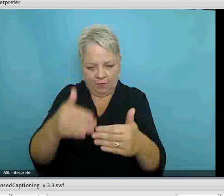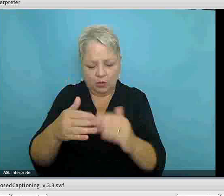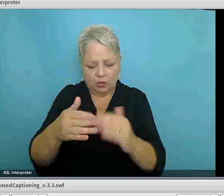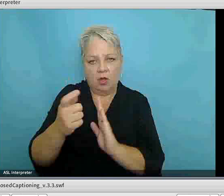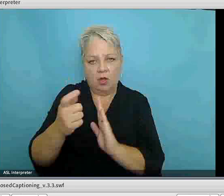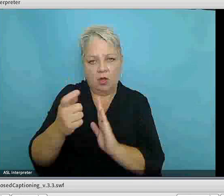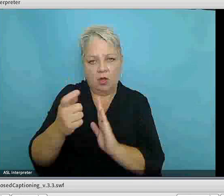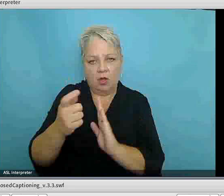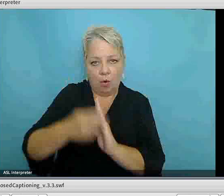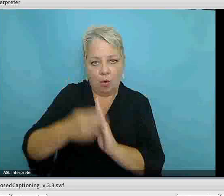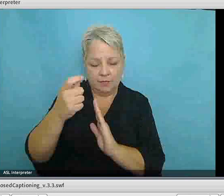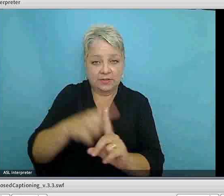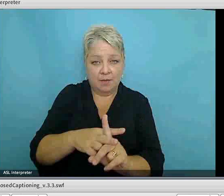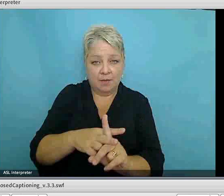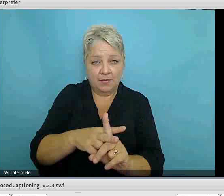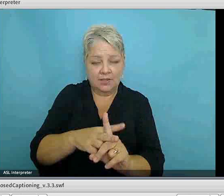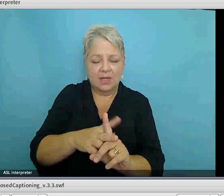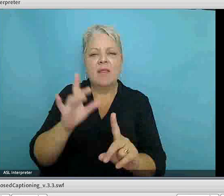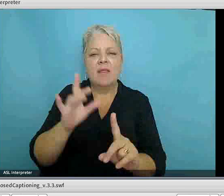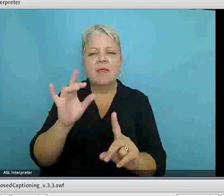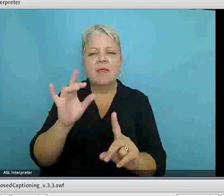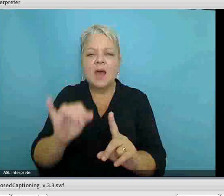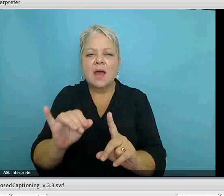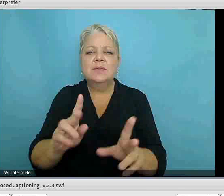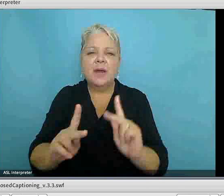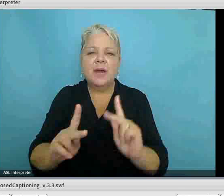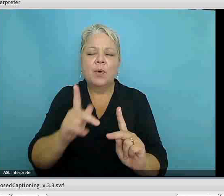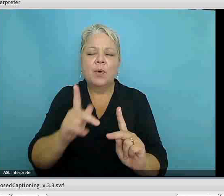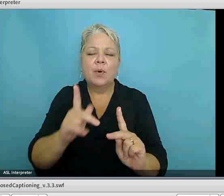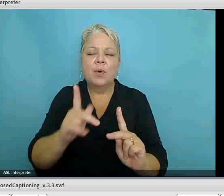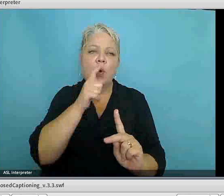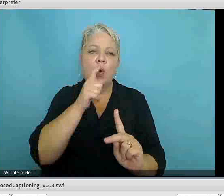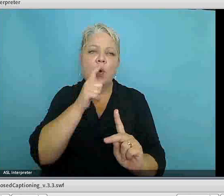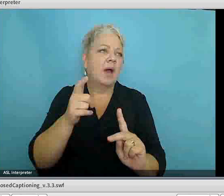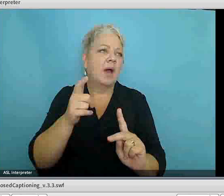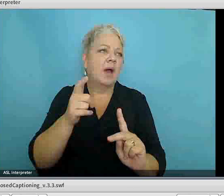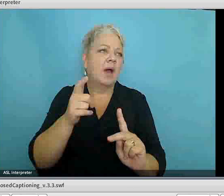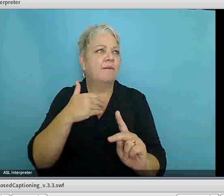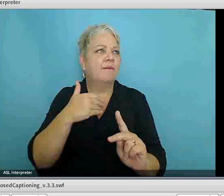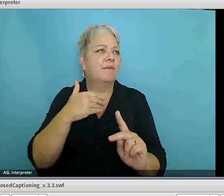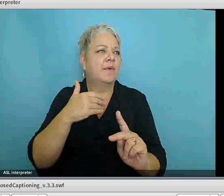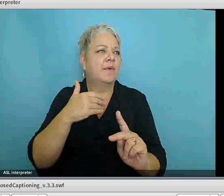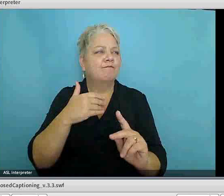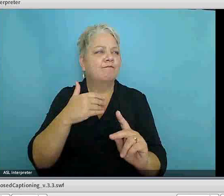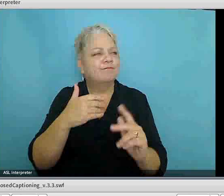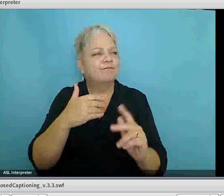tying know sis history and discover these are folks, relatively speaking, that don't